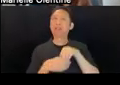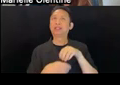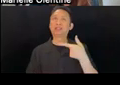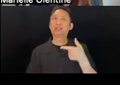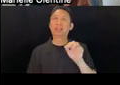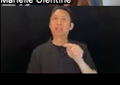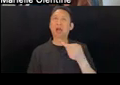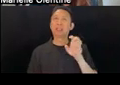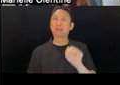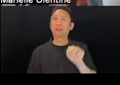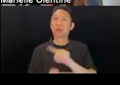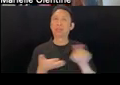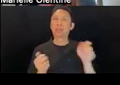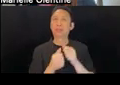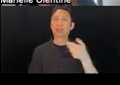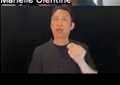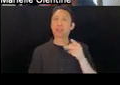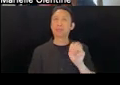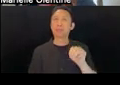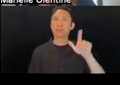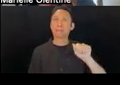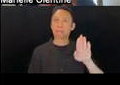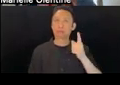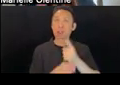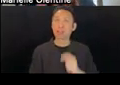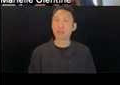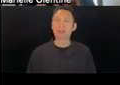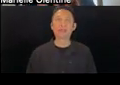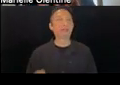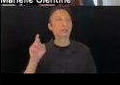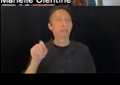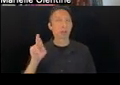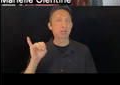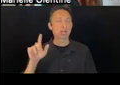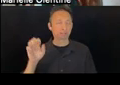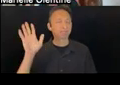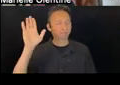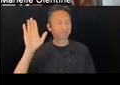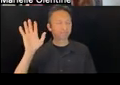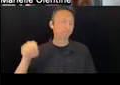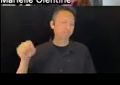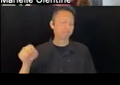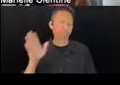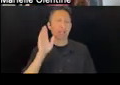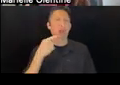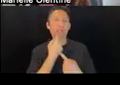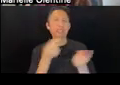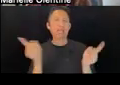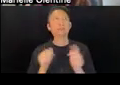this is how they're consuming your project. Also, as I said before, there's been a lot of turn-around.